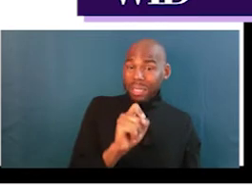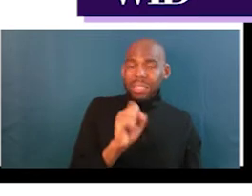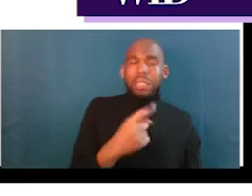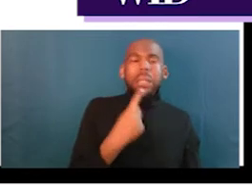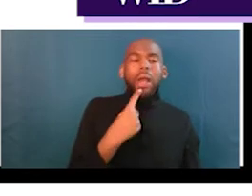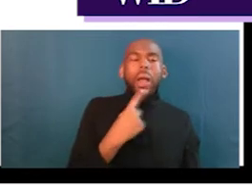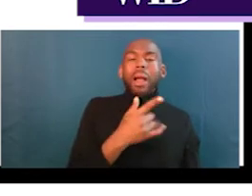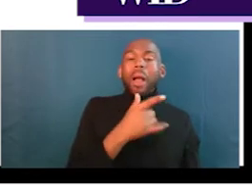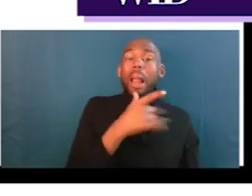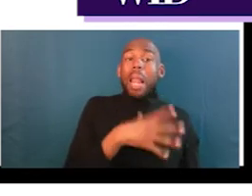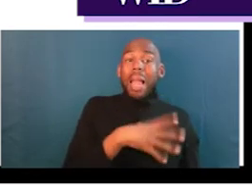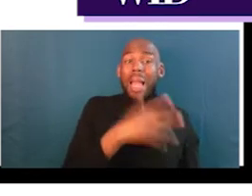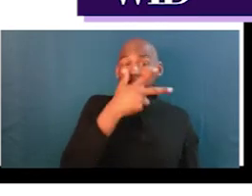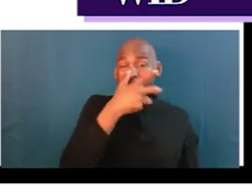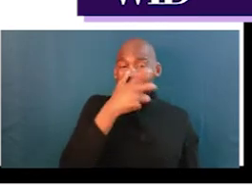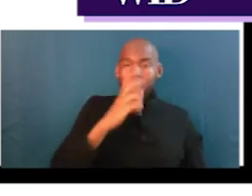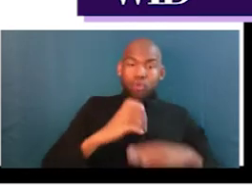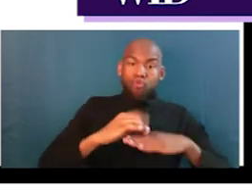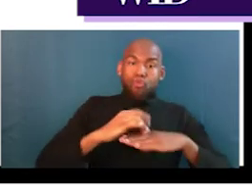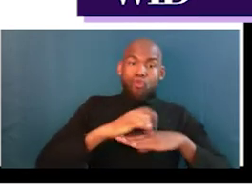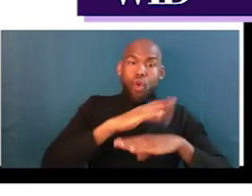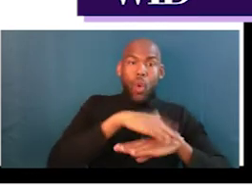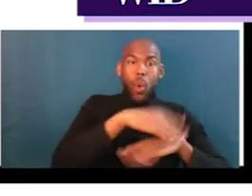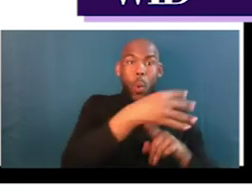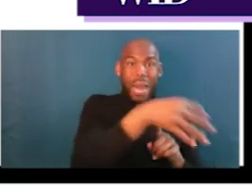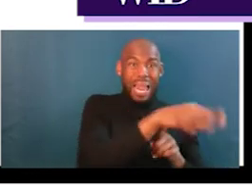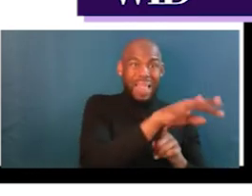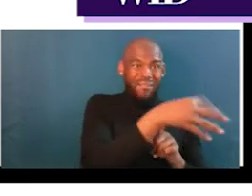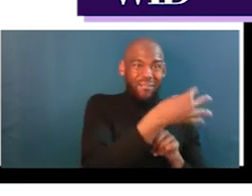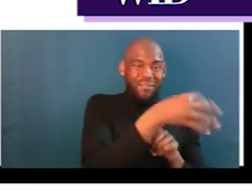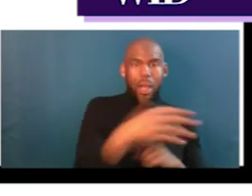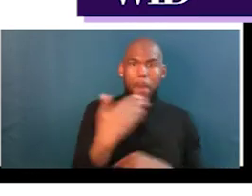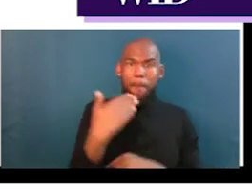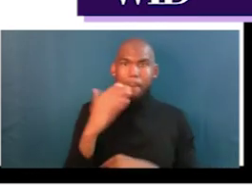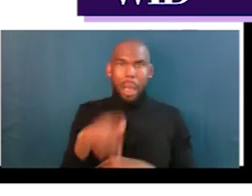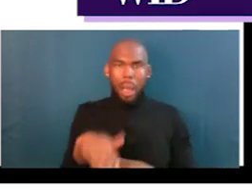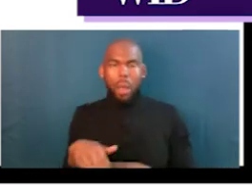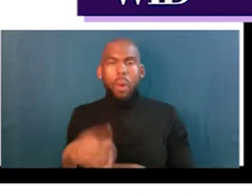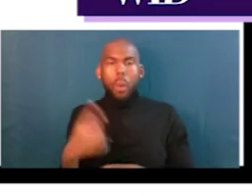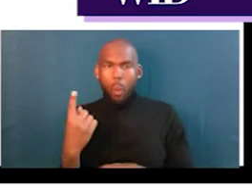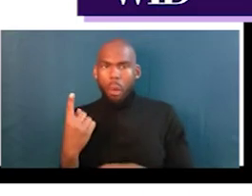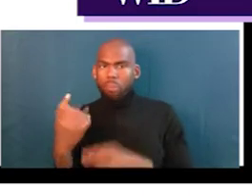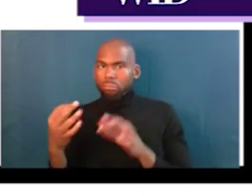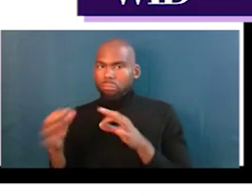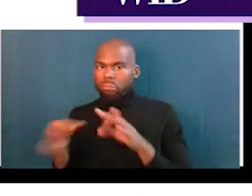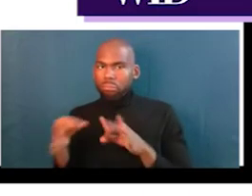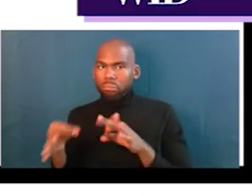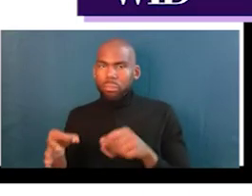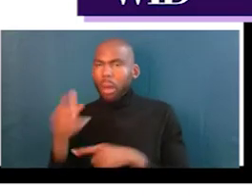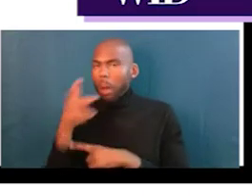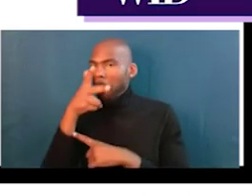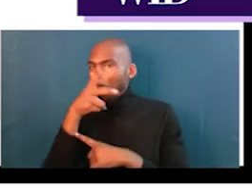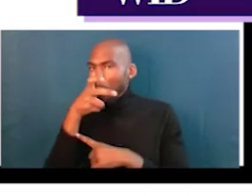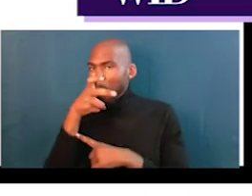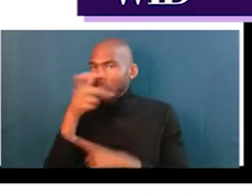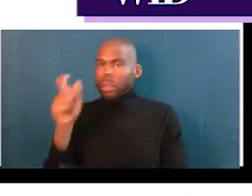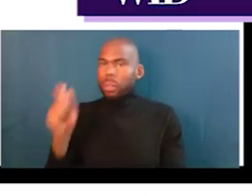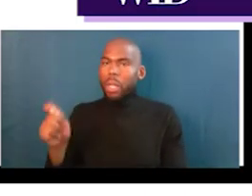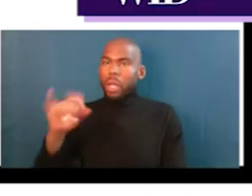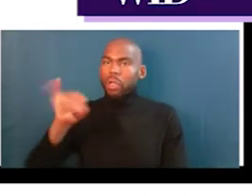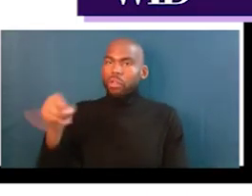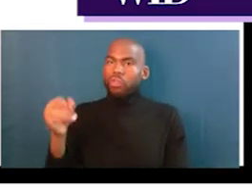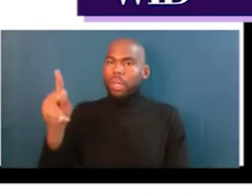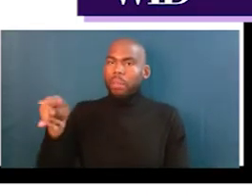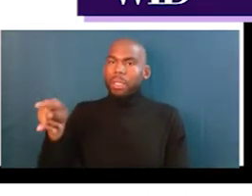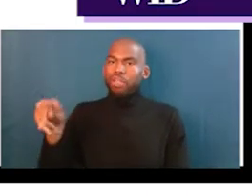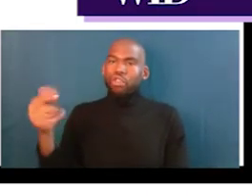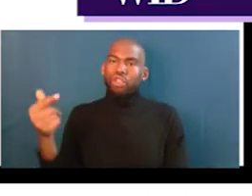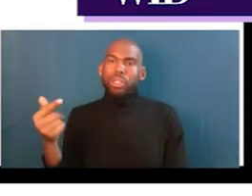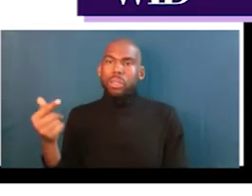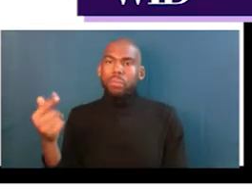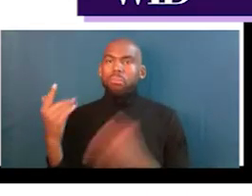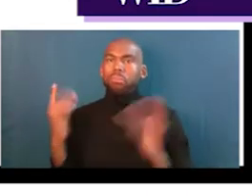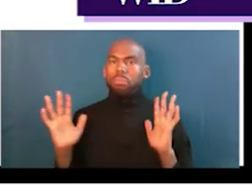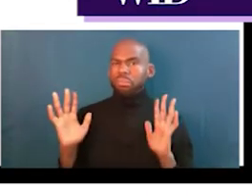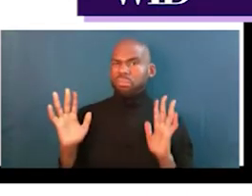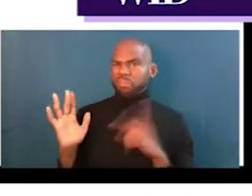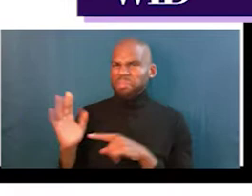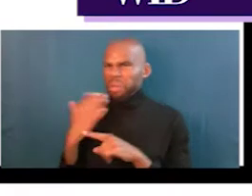crawling across a leaf. Bad alt text for the same image would be just simply bug.jpg. Next